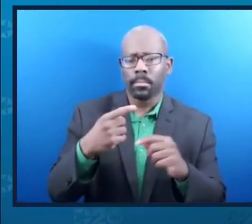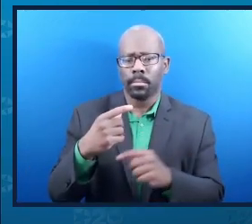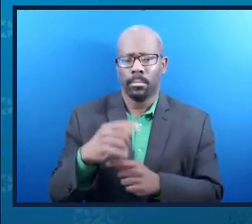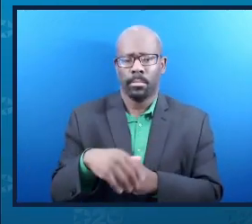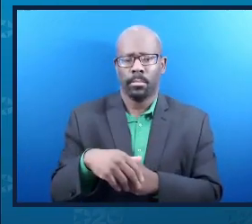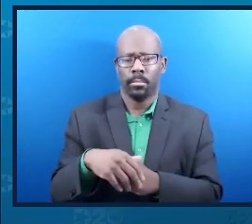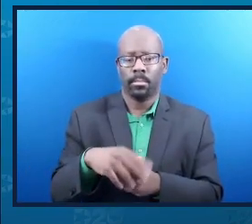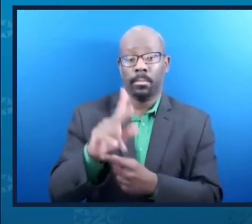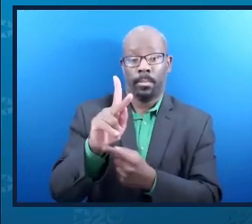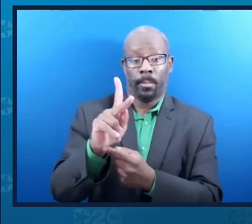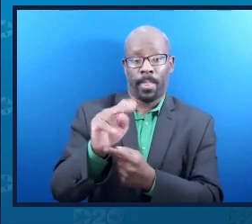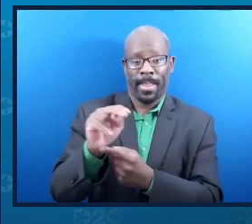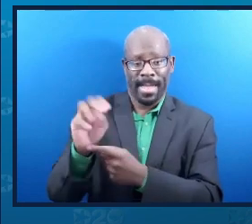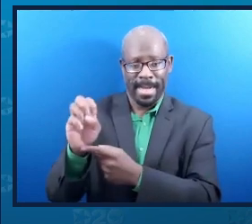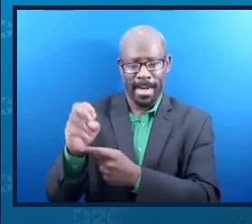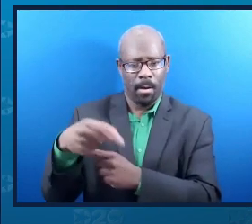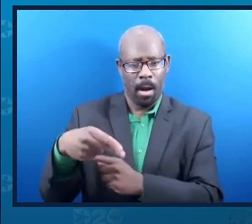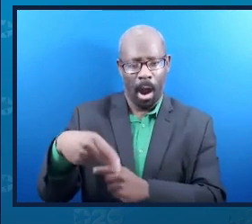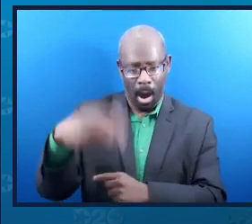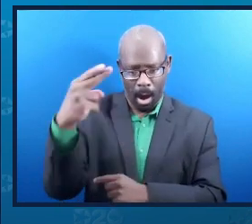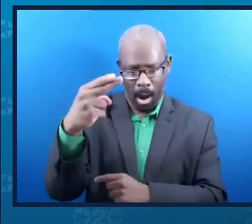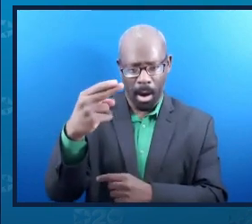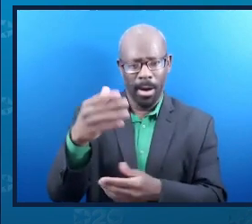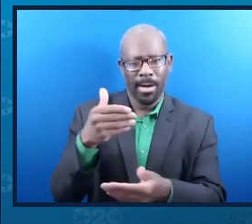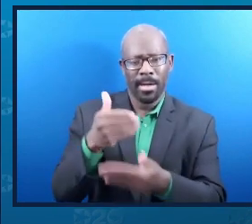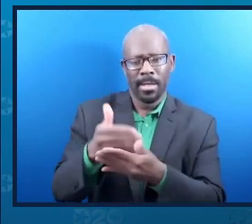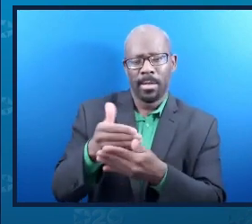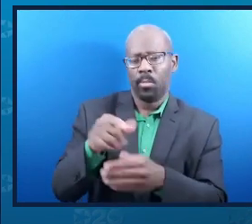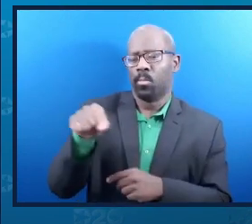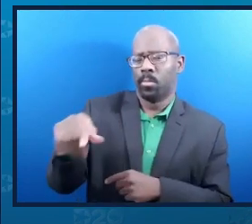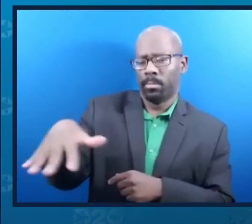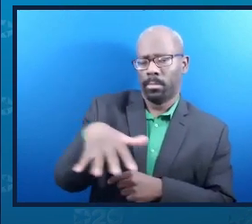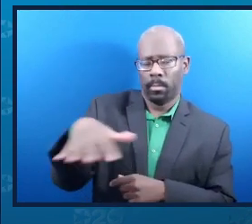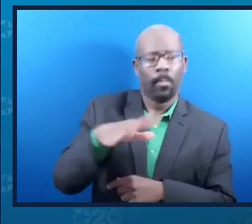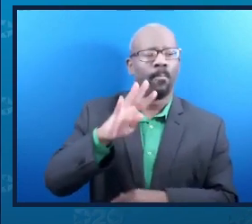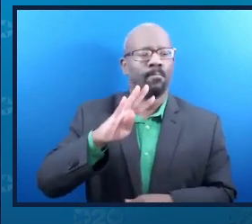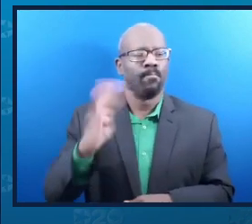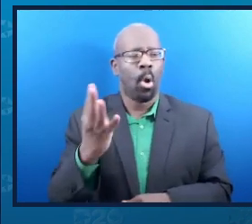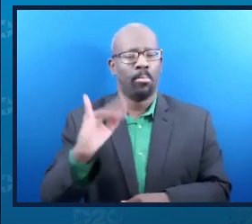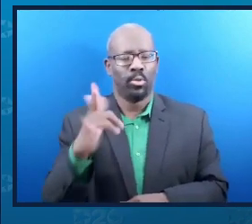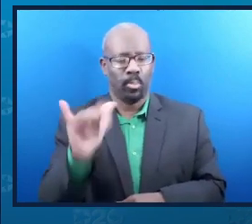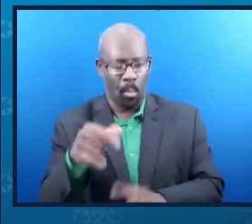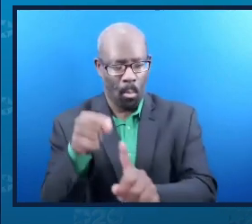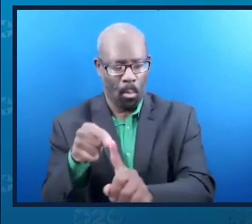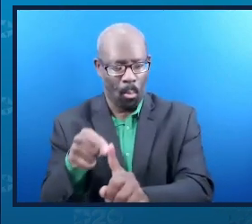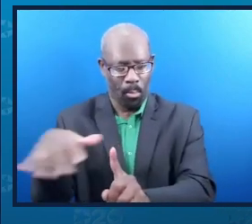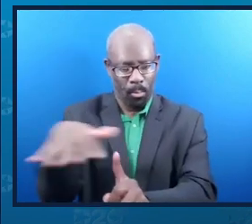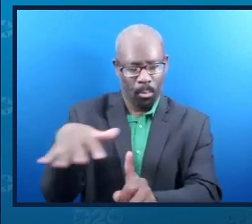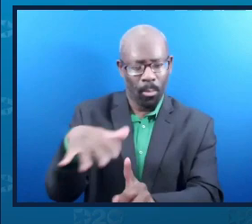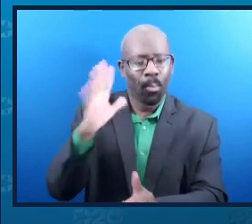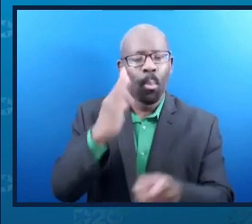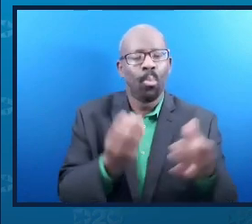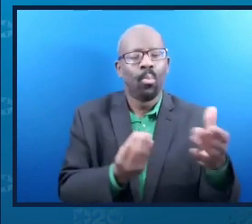EVEN PLANTED. I AM ANDREW, I STUDIED AT NORTHERN MICHIGAN UNIVERSITY.